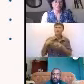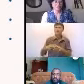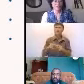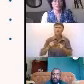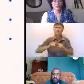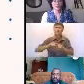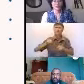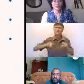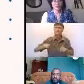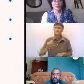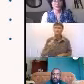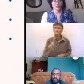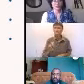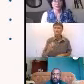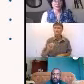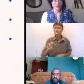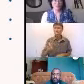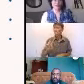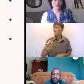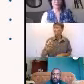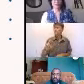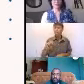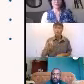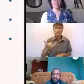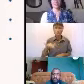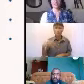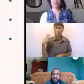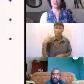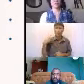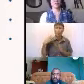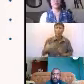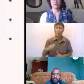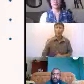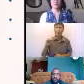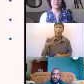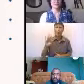has to field every question that has anything to do with race, anything that has to do with